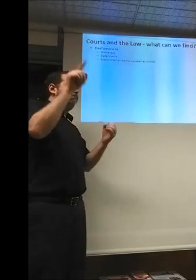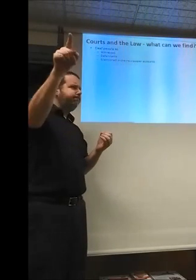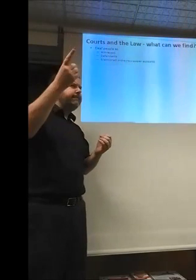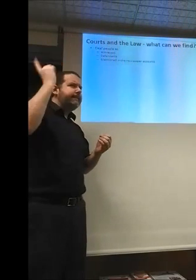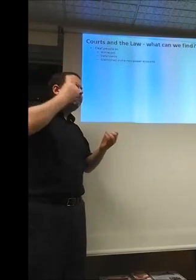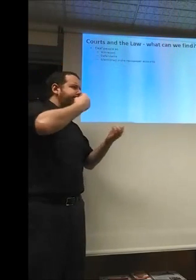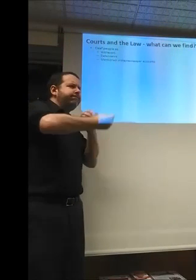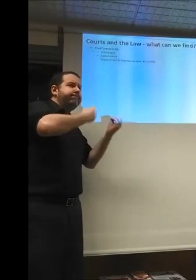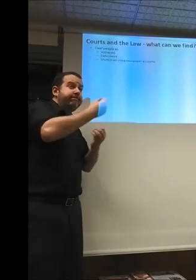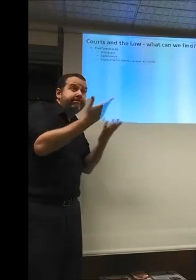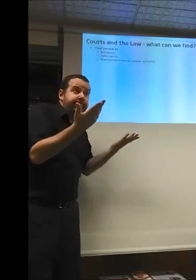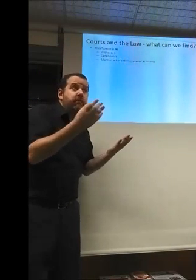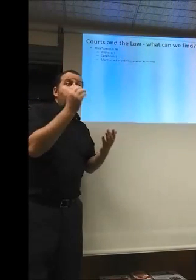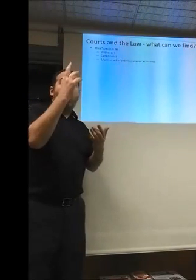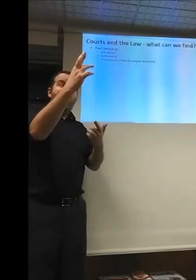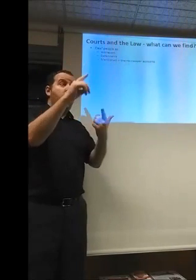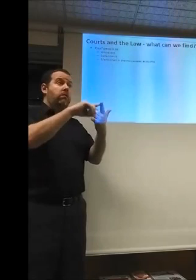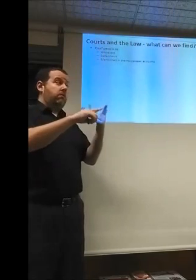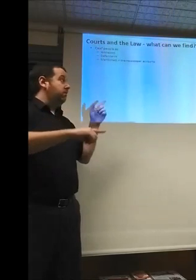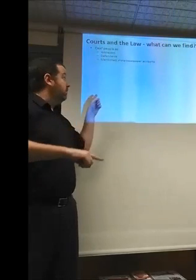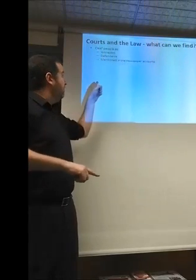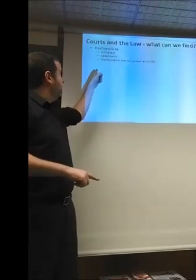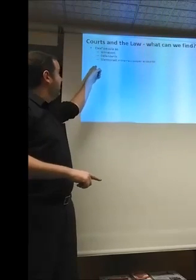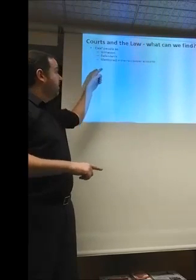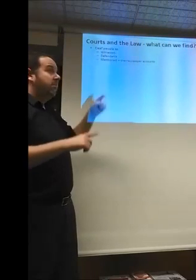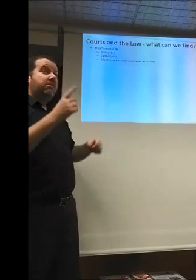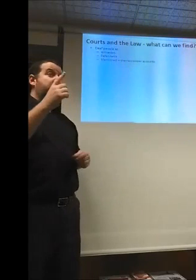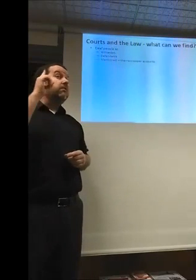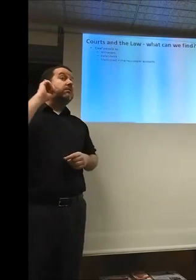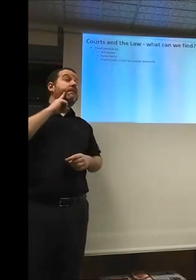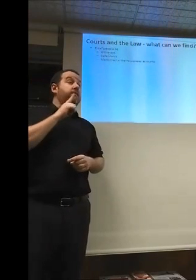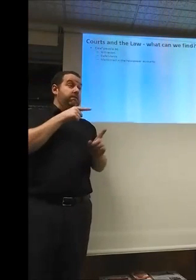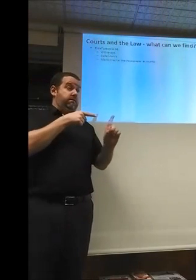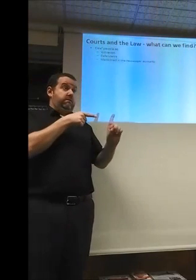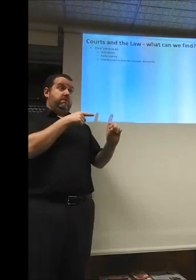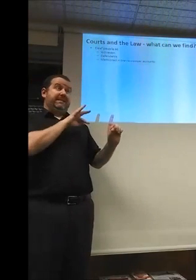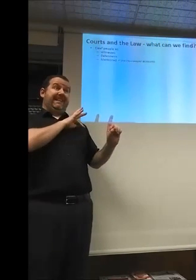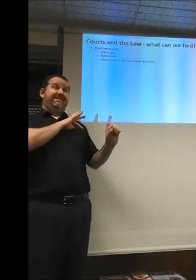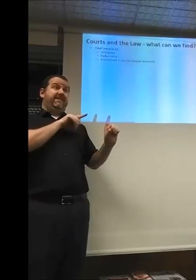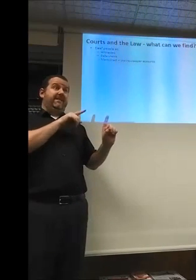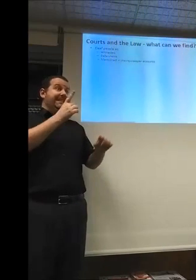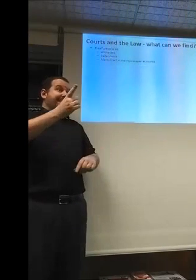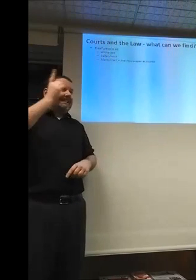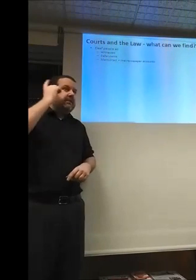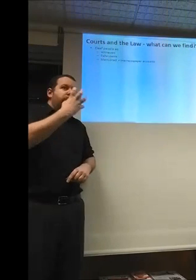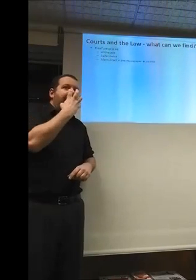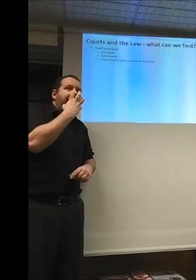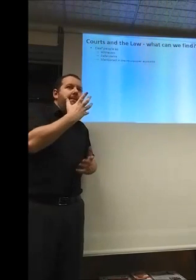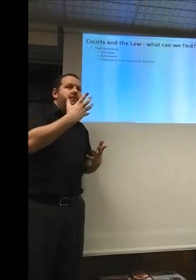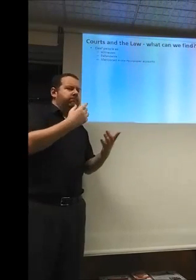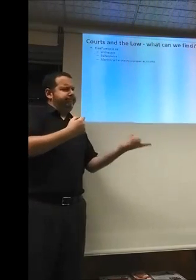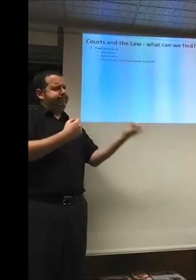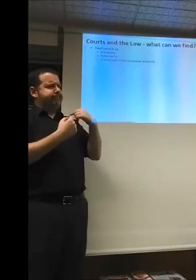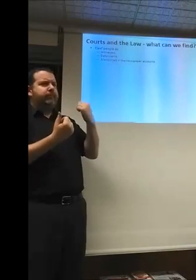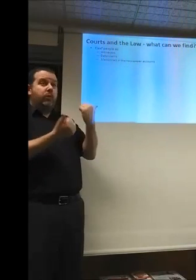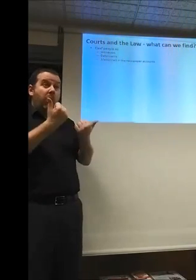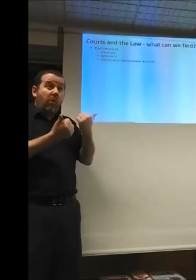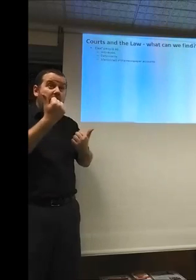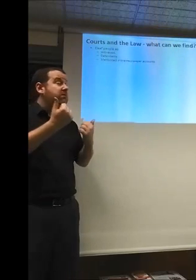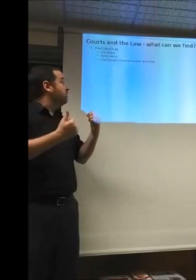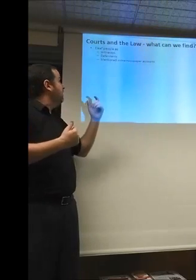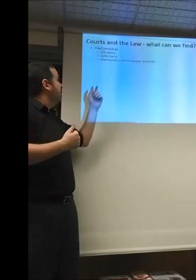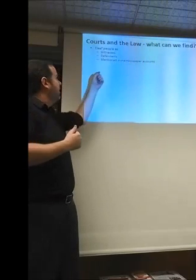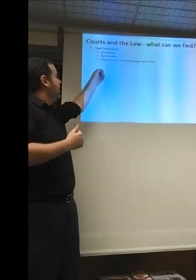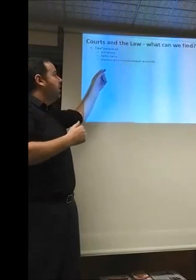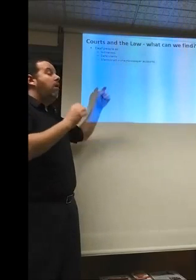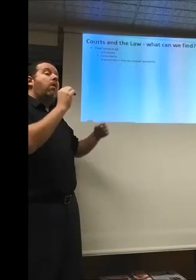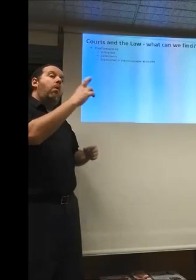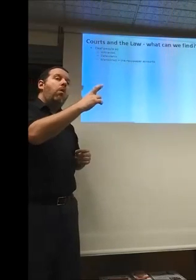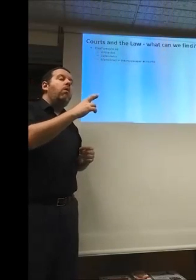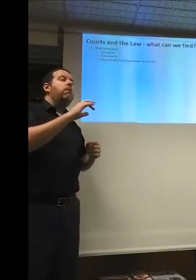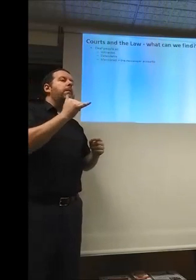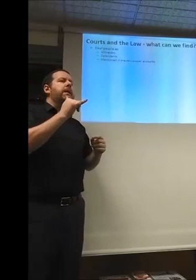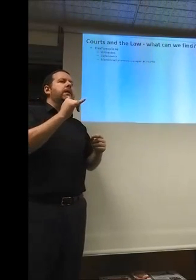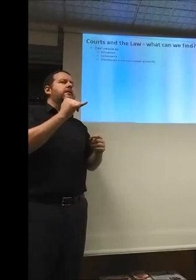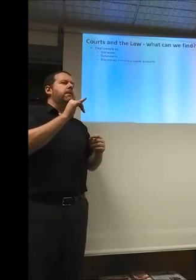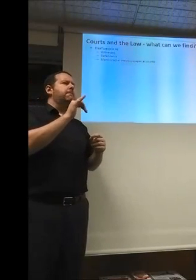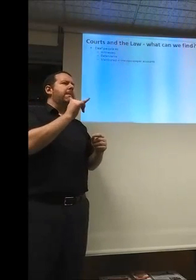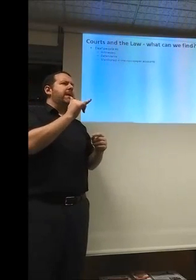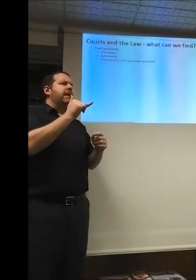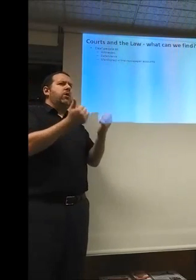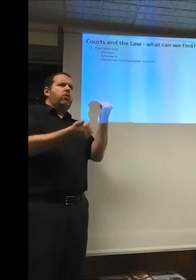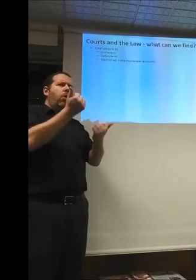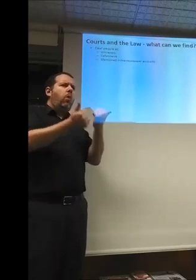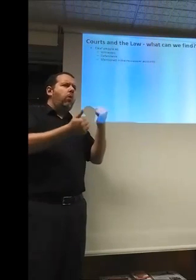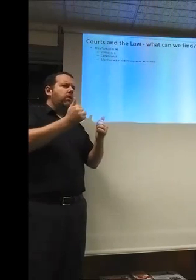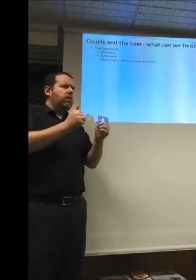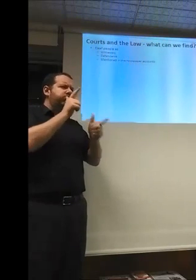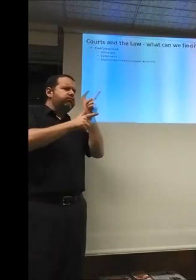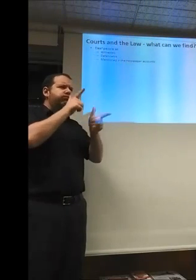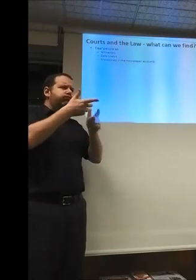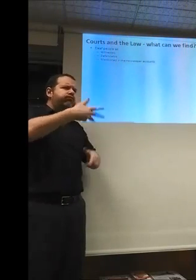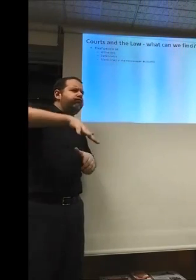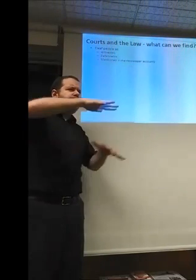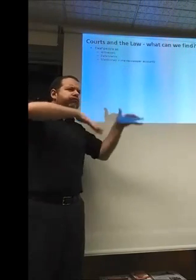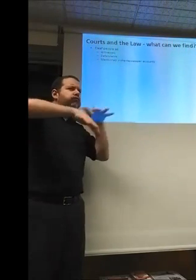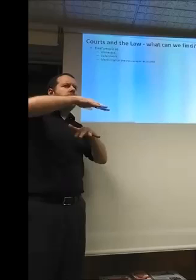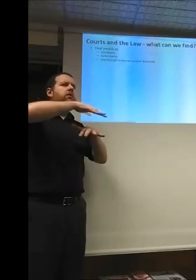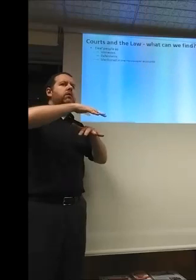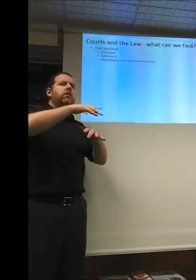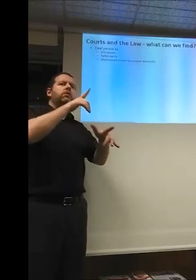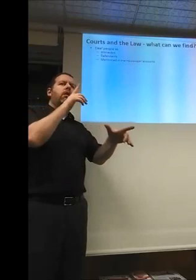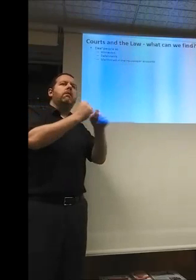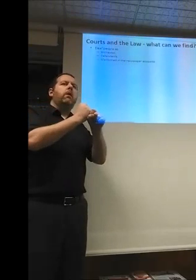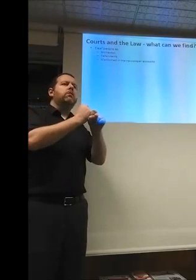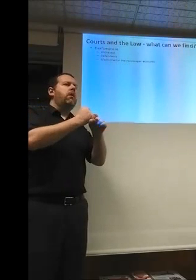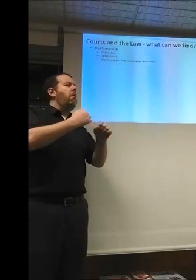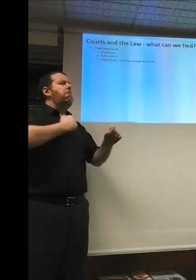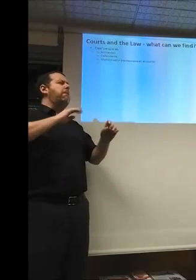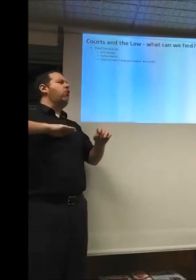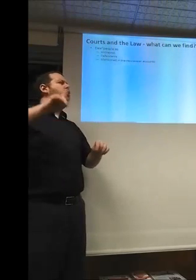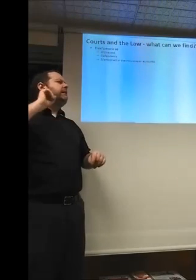witness to a crime and they would also.. they would themselves be accused and be defendants,